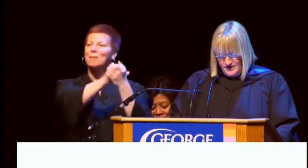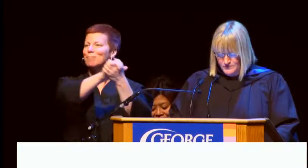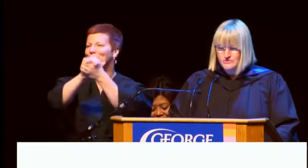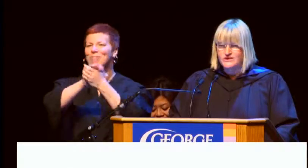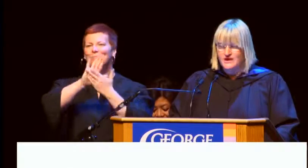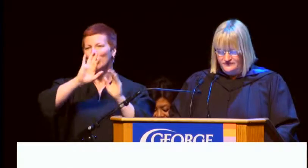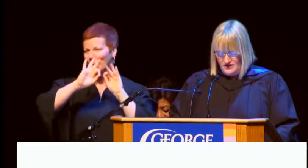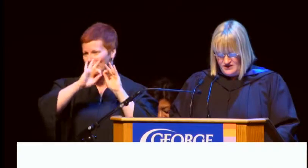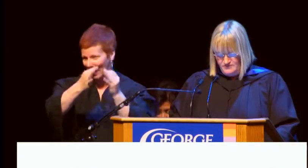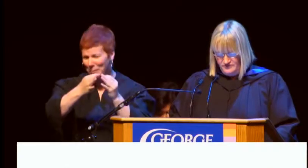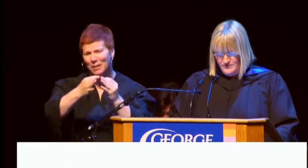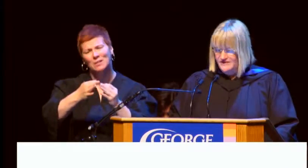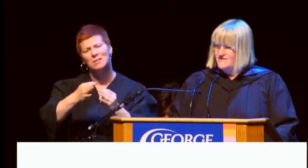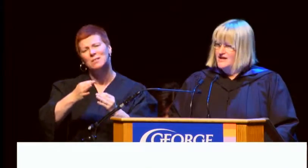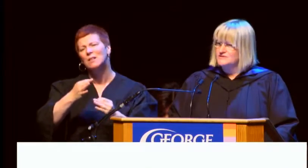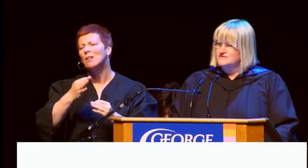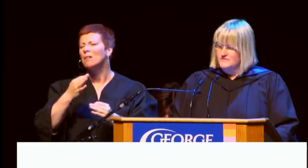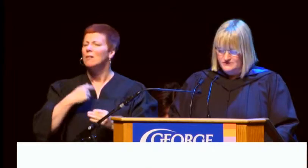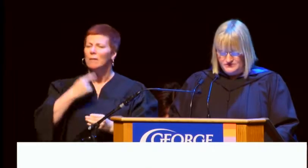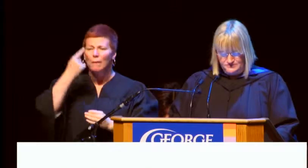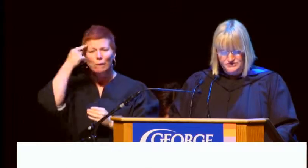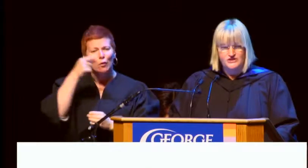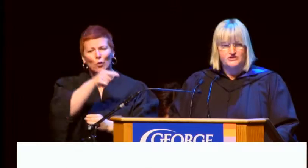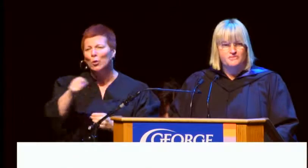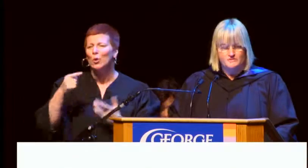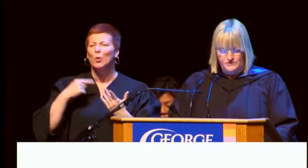I WISH YOU A LIFETIME OF MANY FABULOUS MEALS AND SHARED MEMORIES.